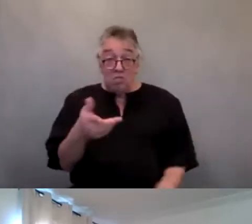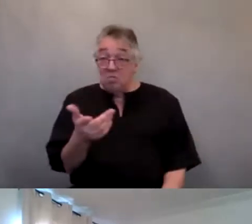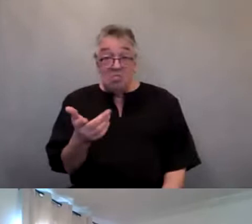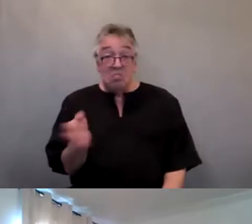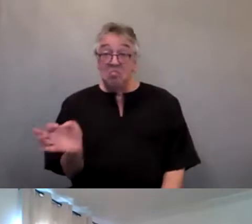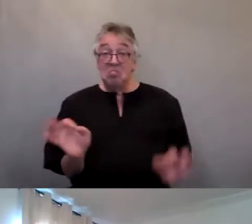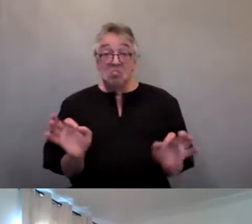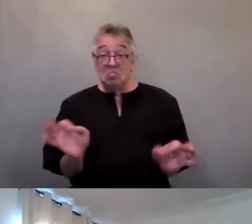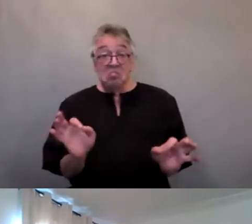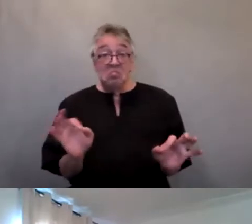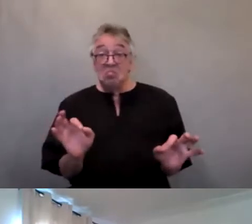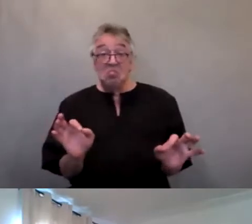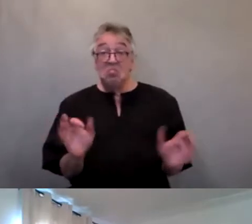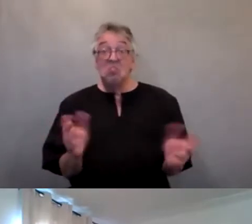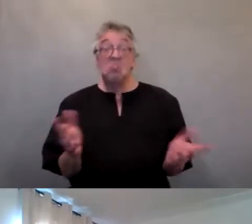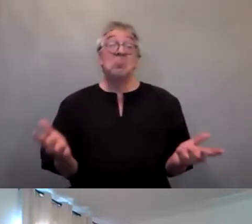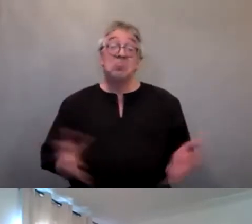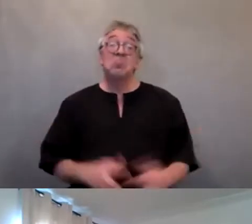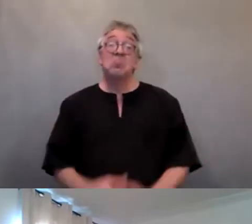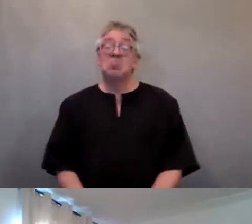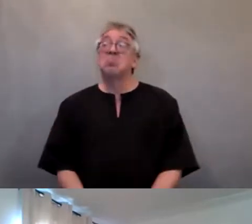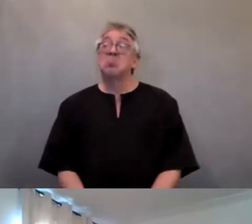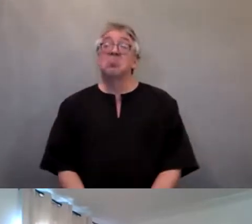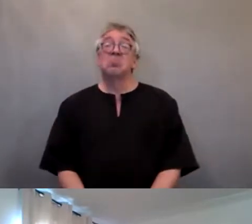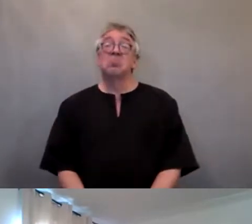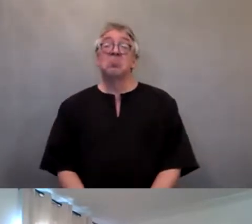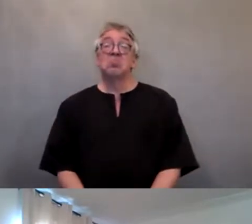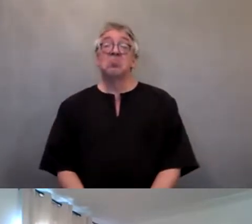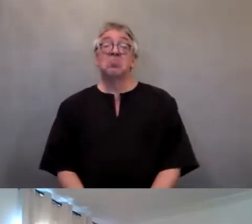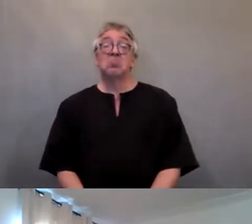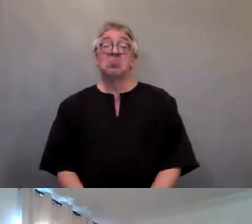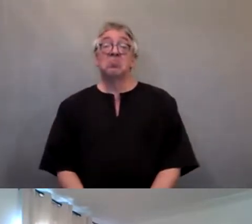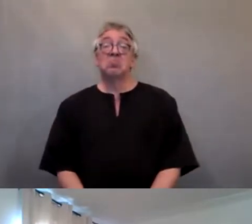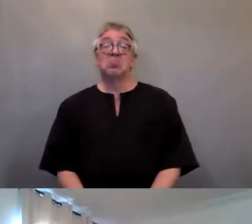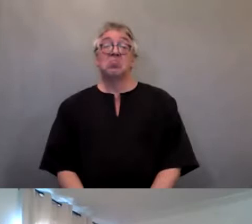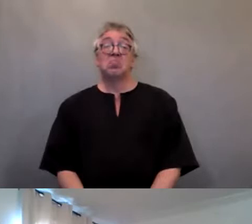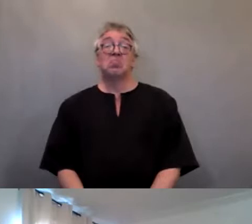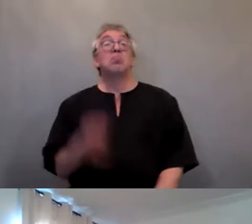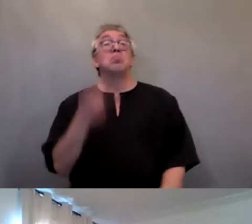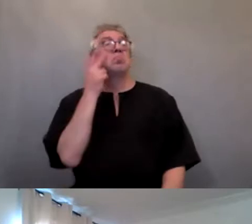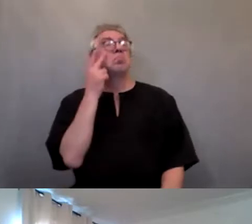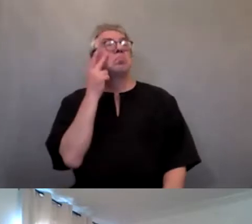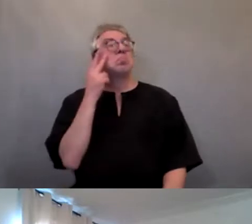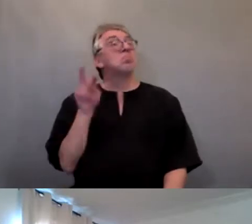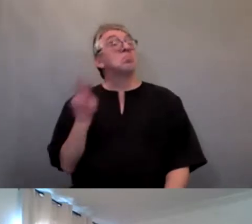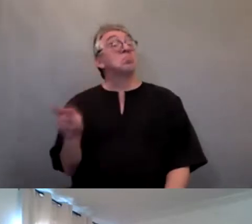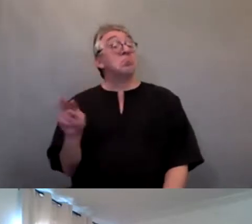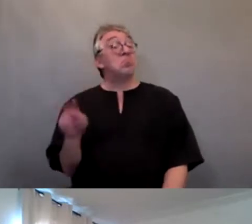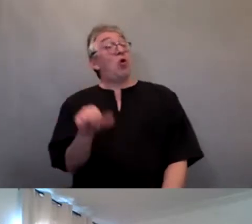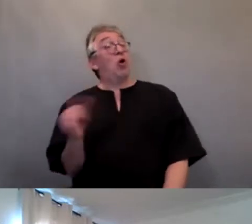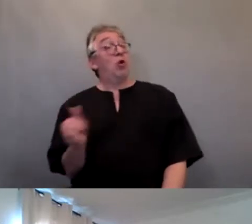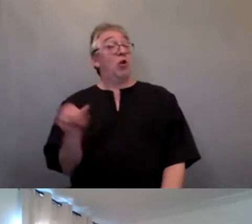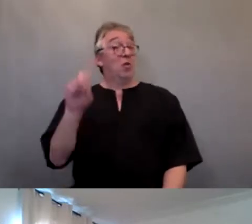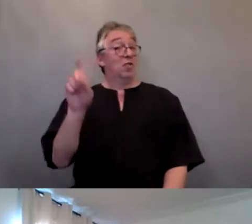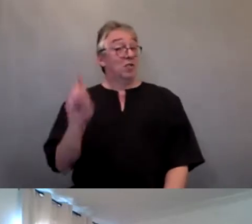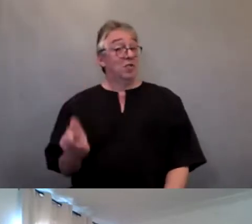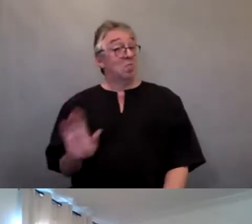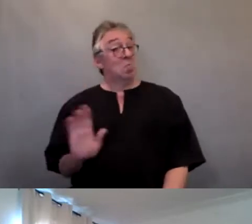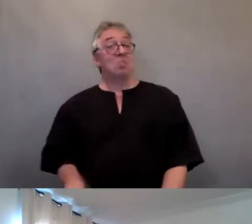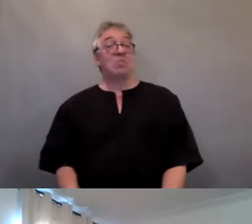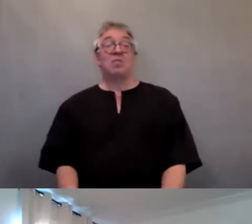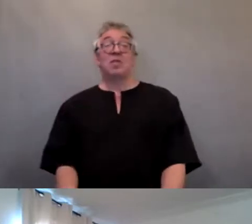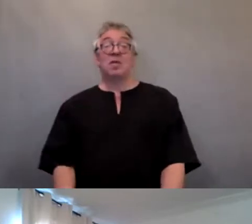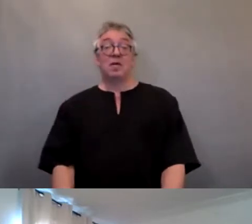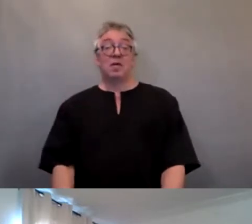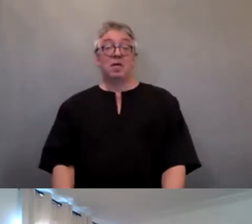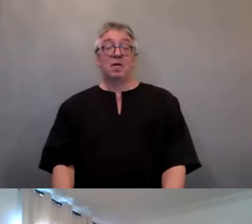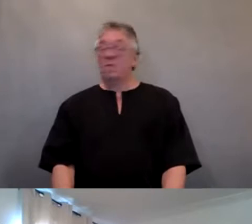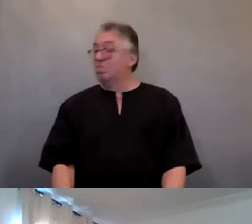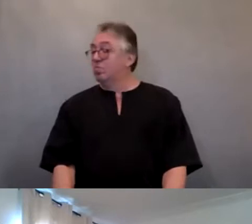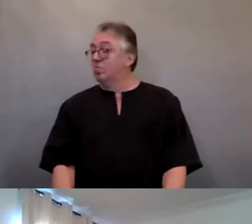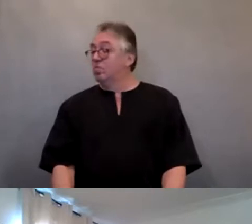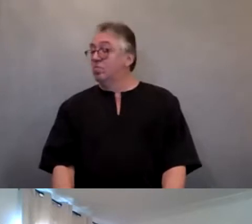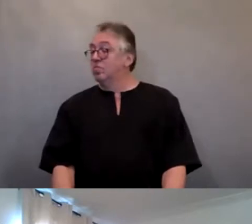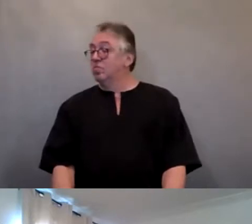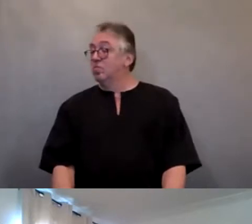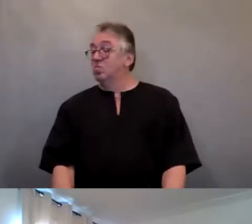No?